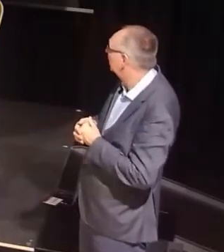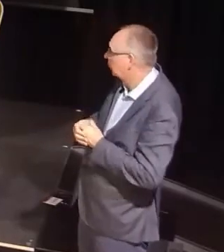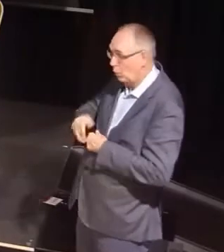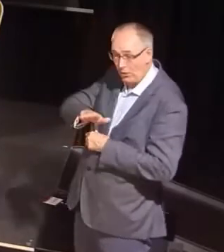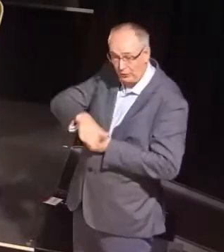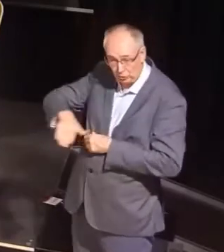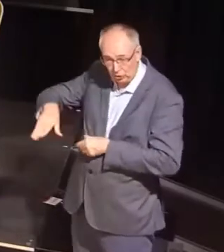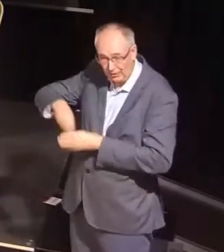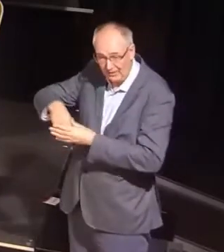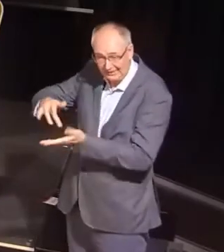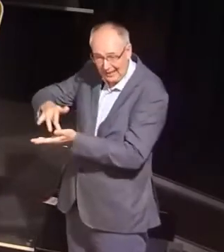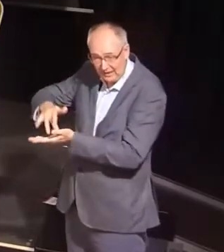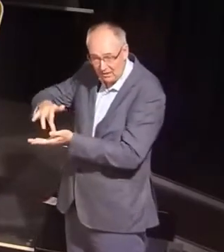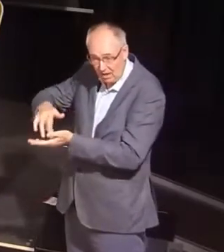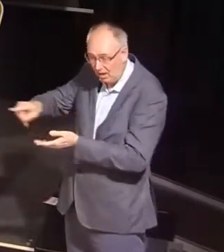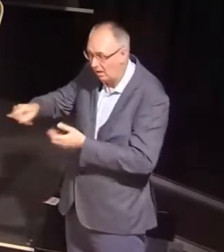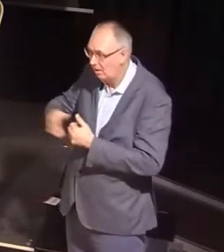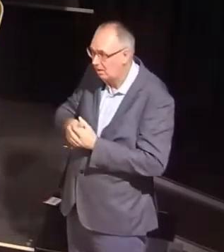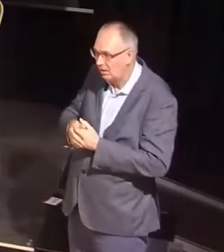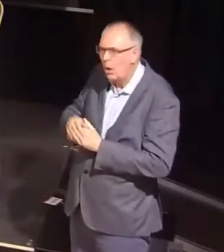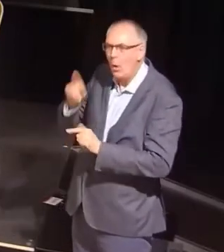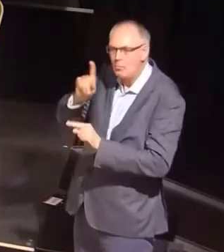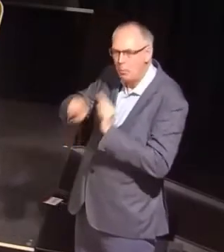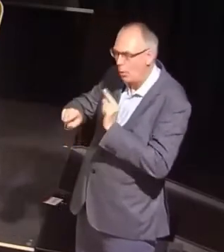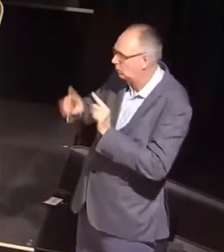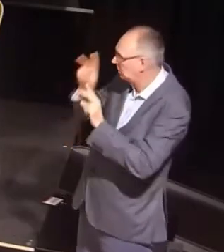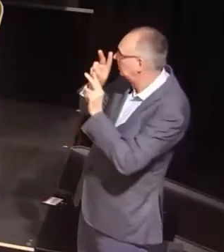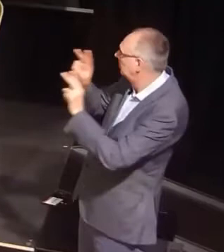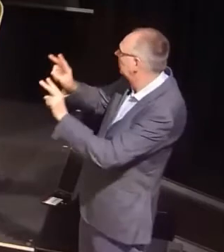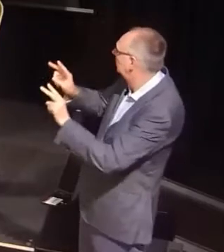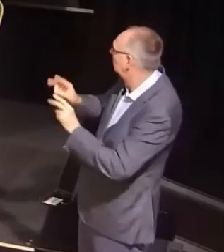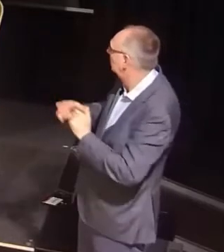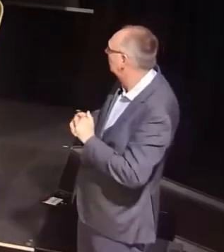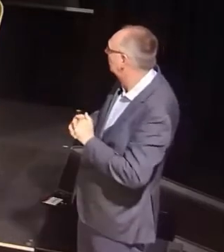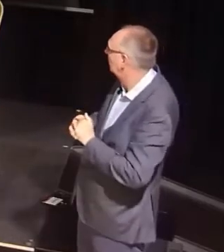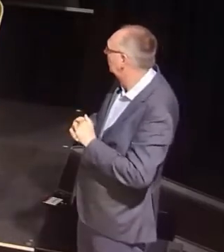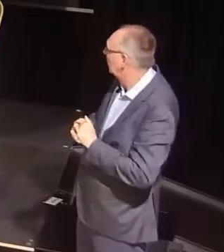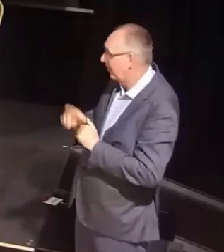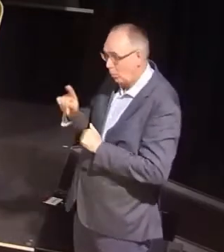The one that's probably attracting the most attention at the moment is from one of our events, Game Together